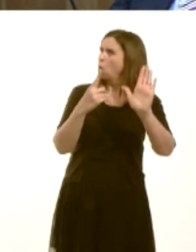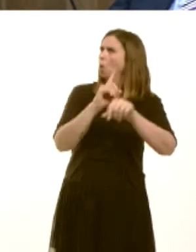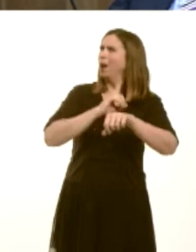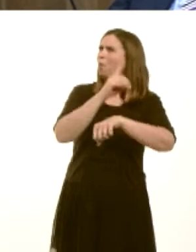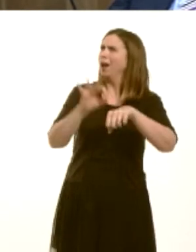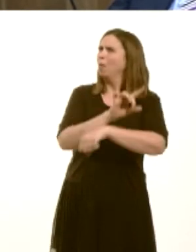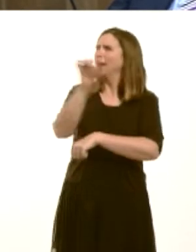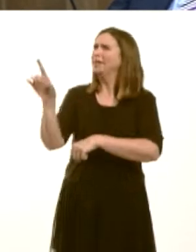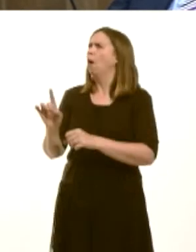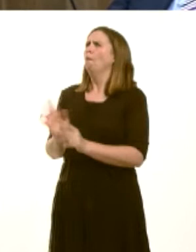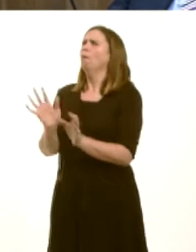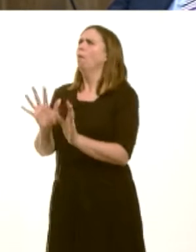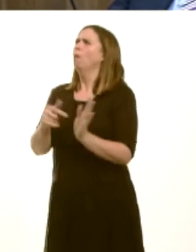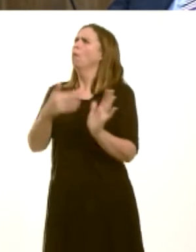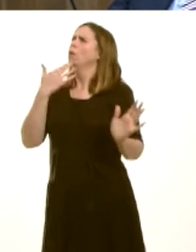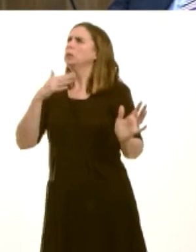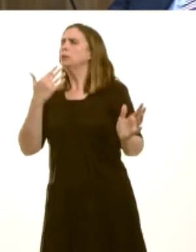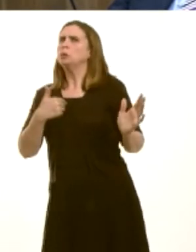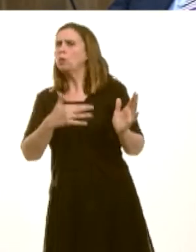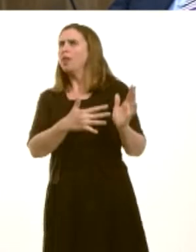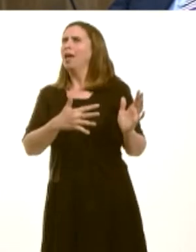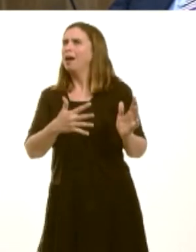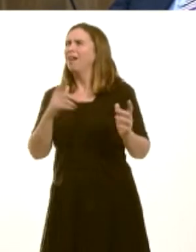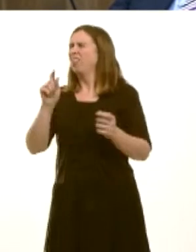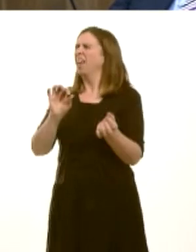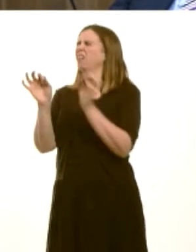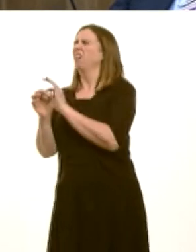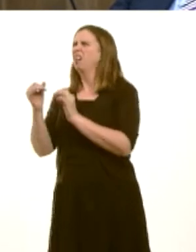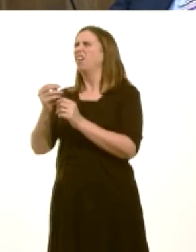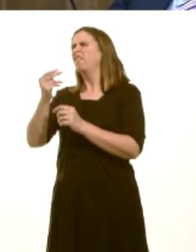correct, or whether what their current Prime Minister said some days later is correct.